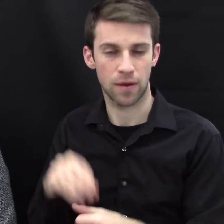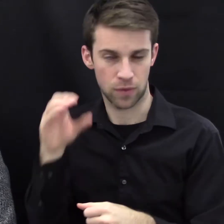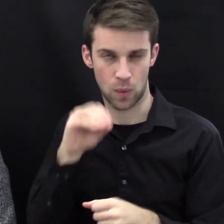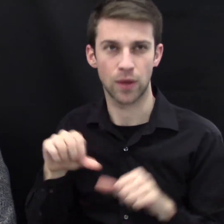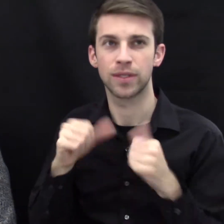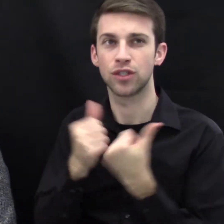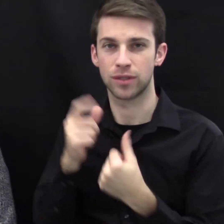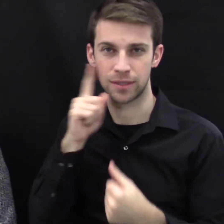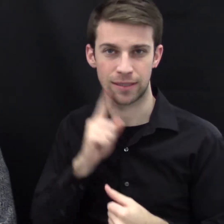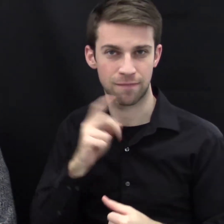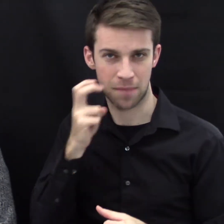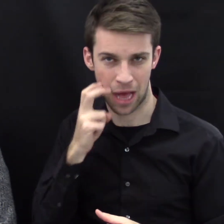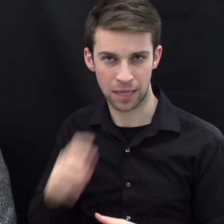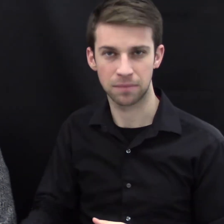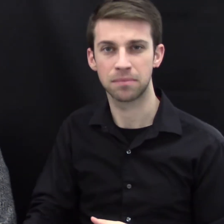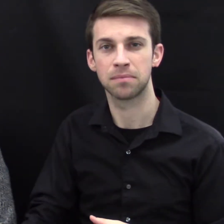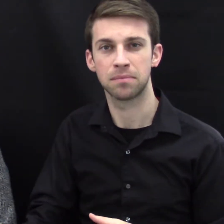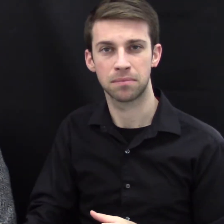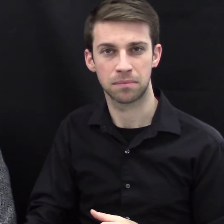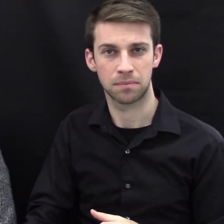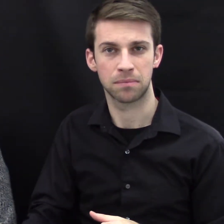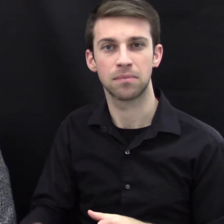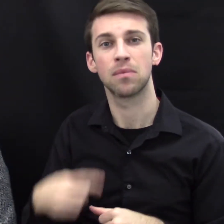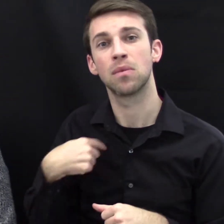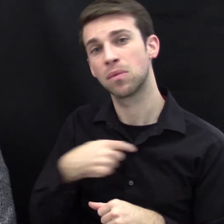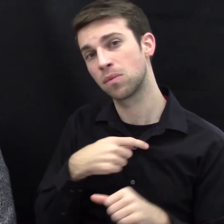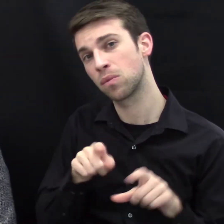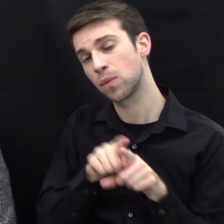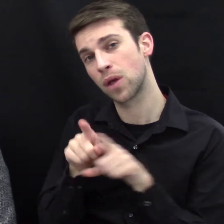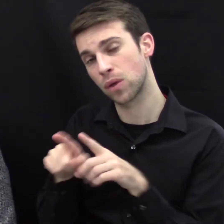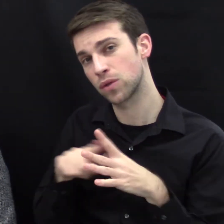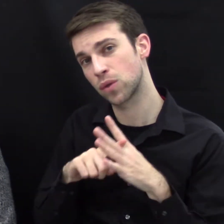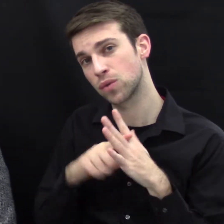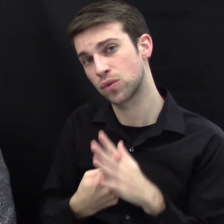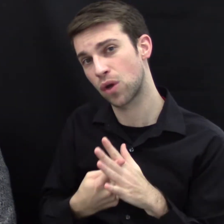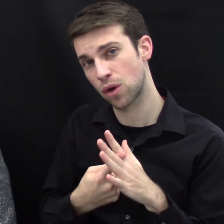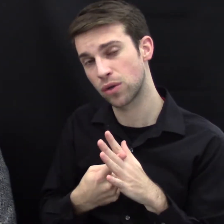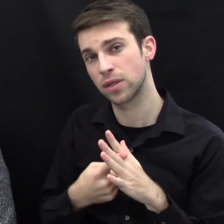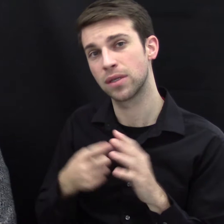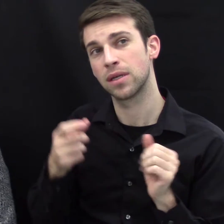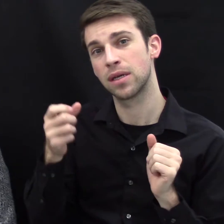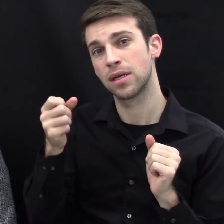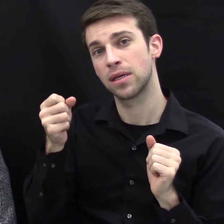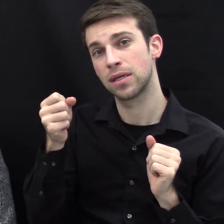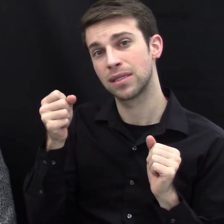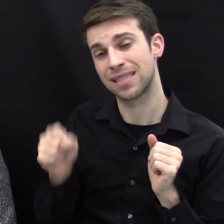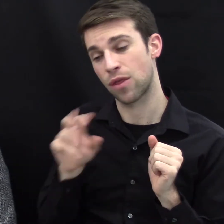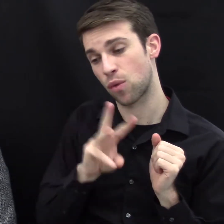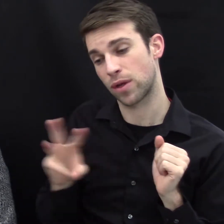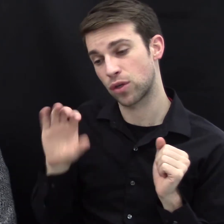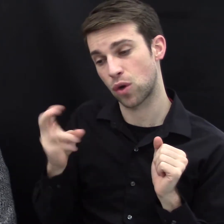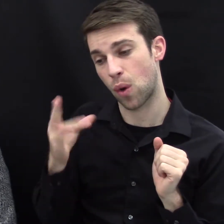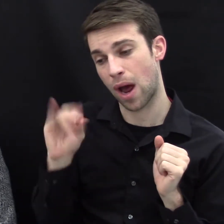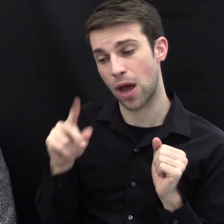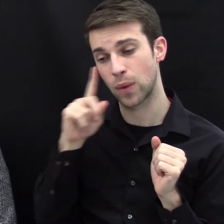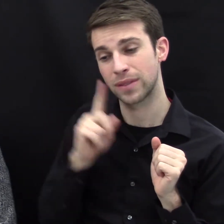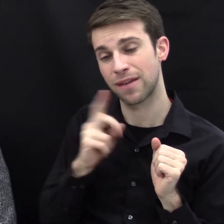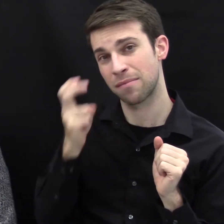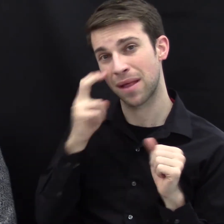and we also started SouthWestern Ohio Deaf-Blind Association. So it's really